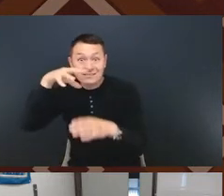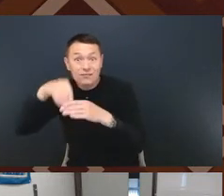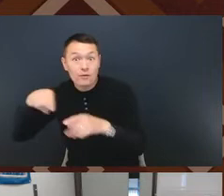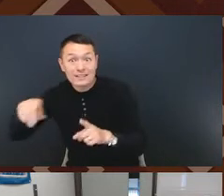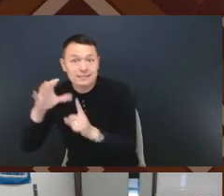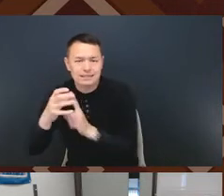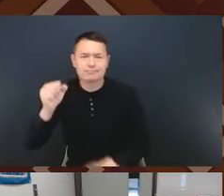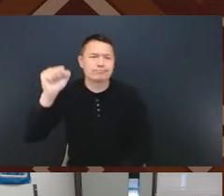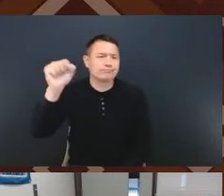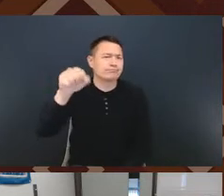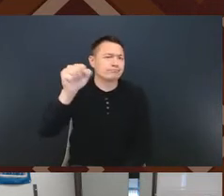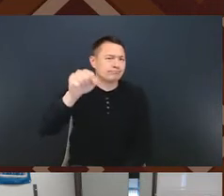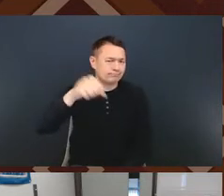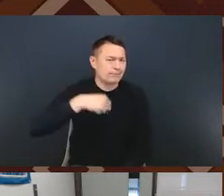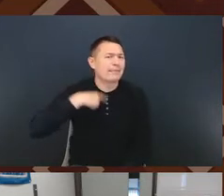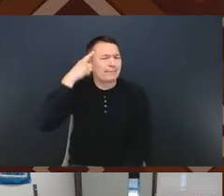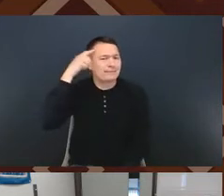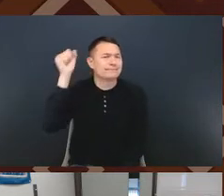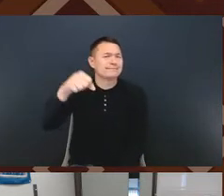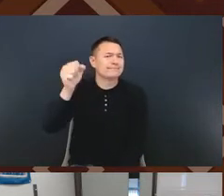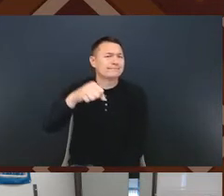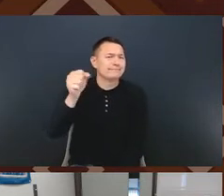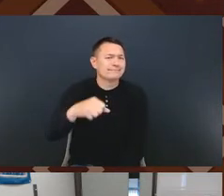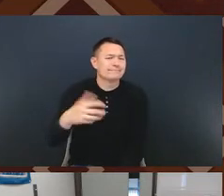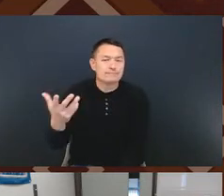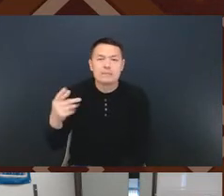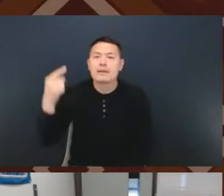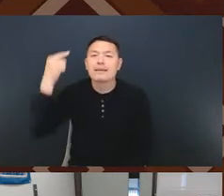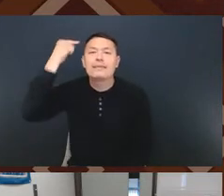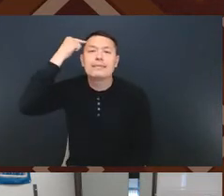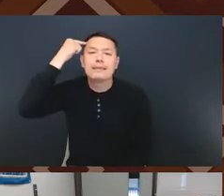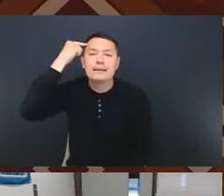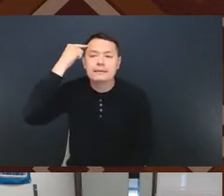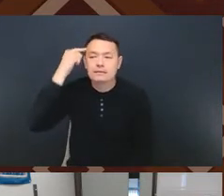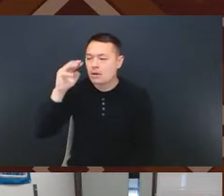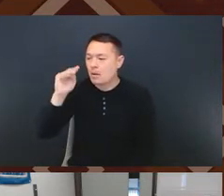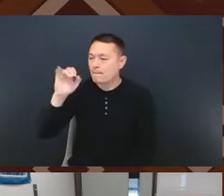I think so think about the model minority.